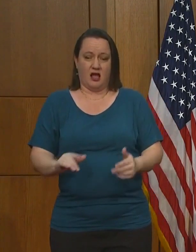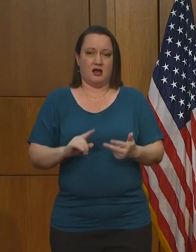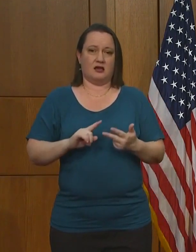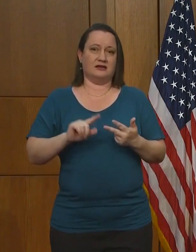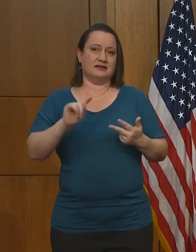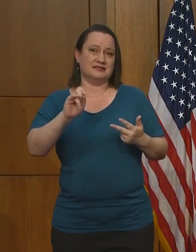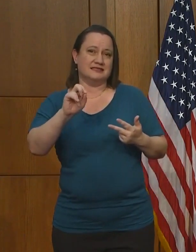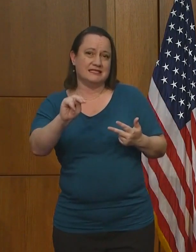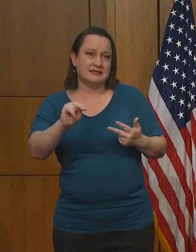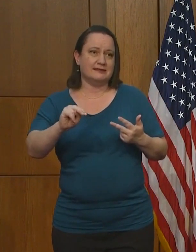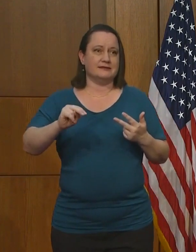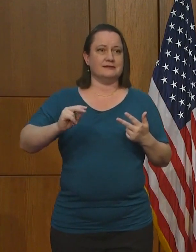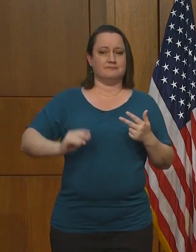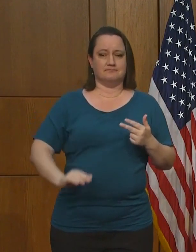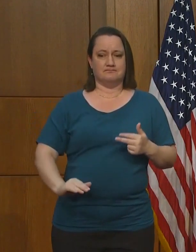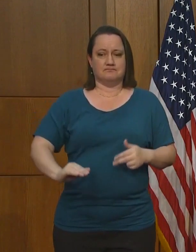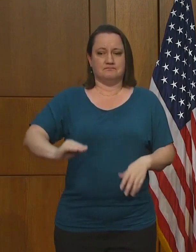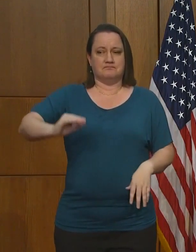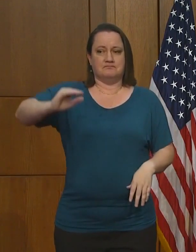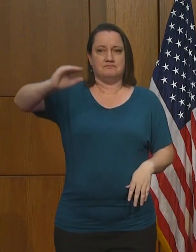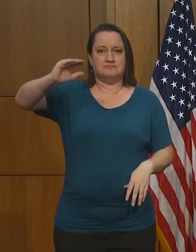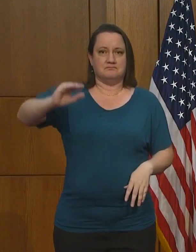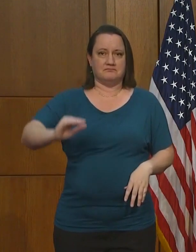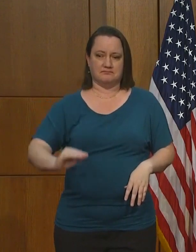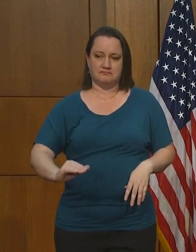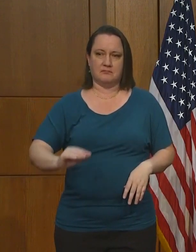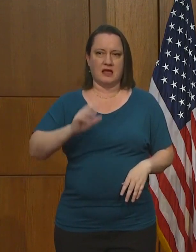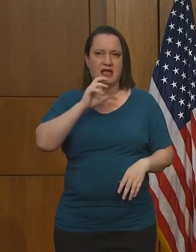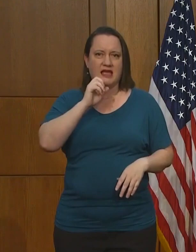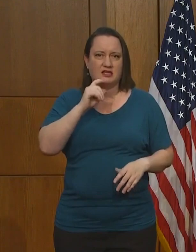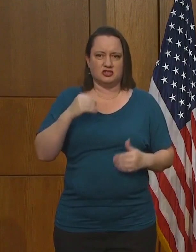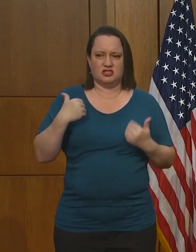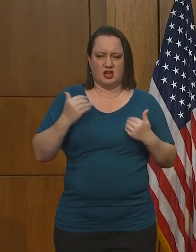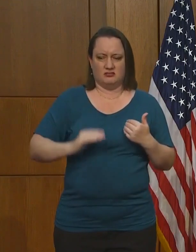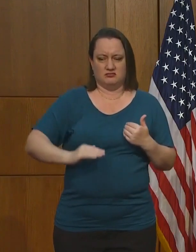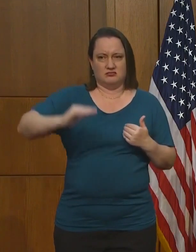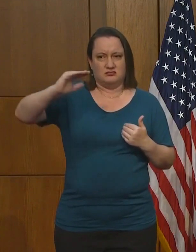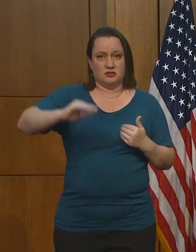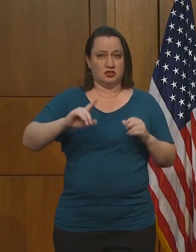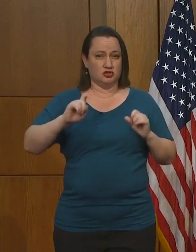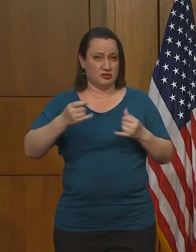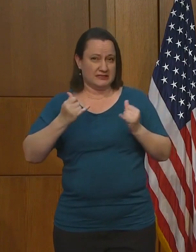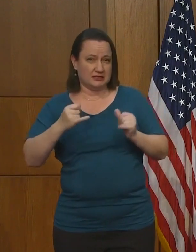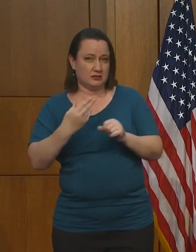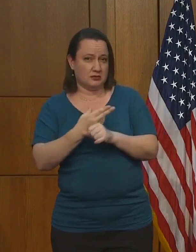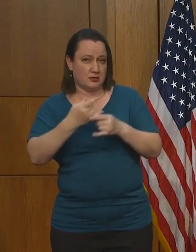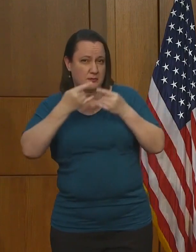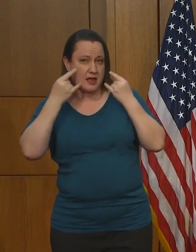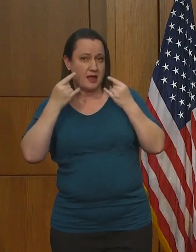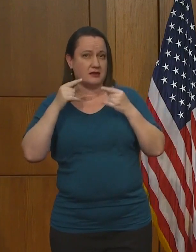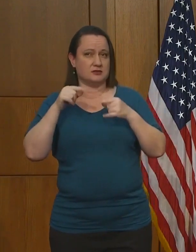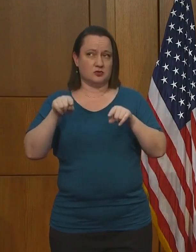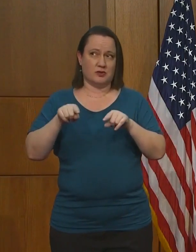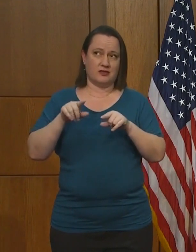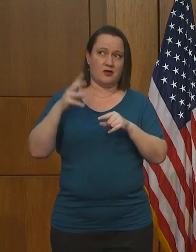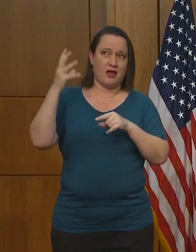PRETEENS AND TEENS. WEAR A MASK